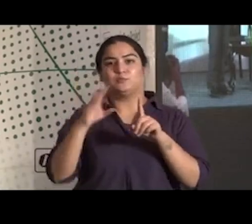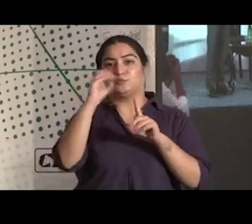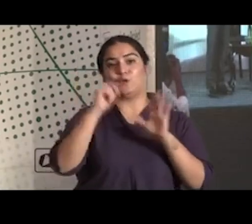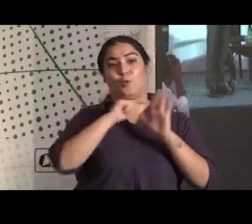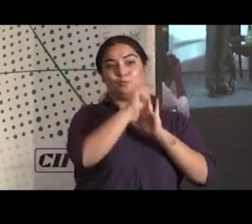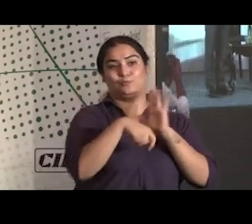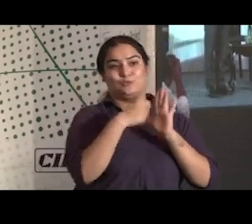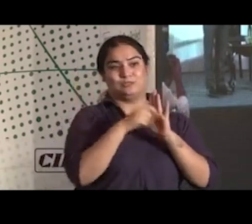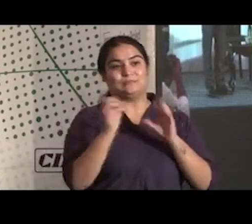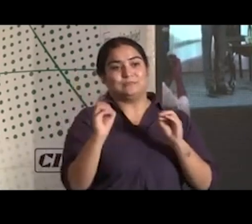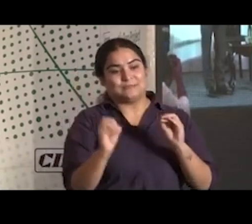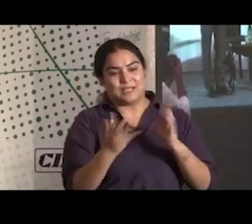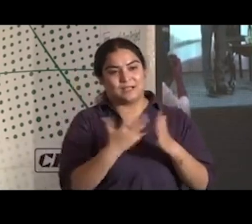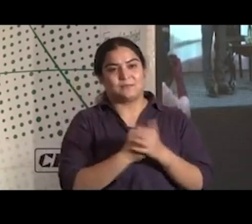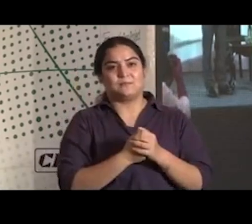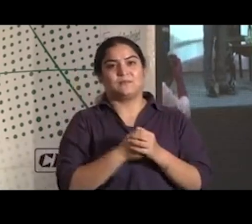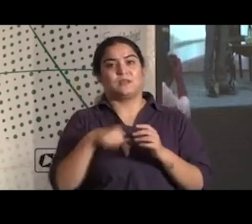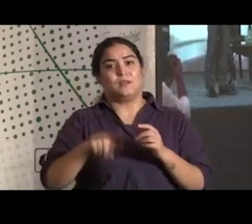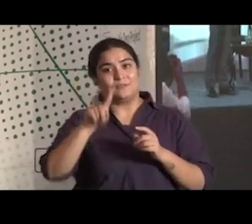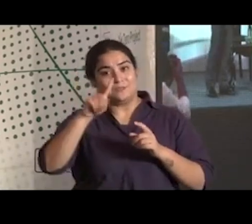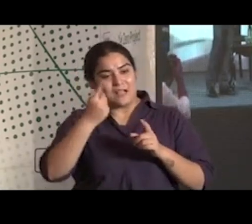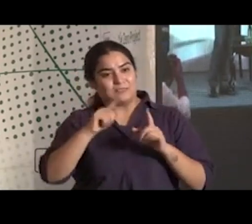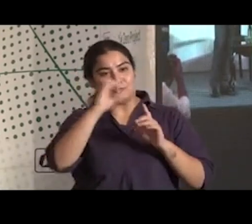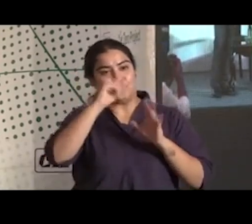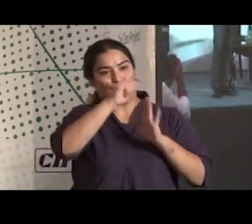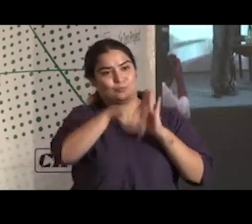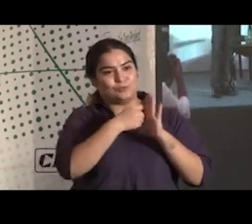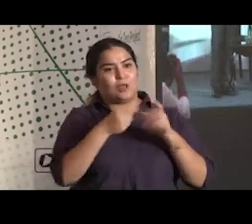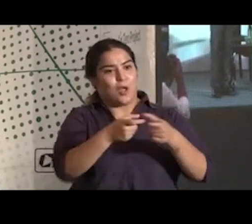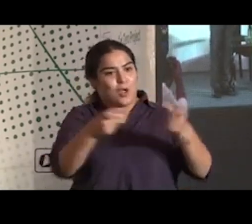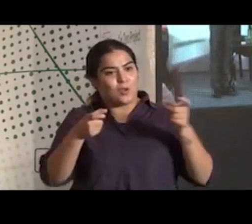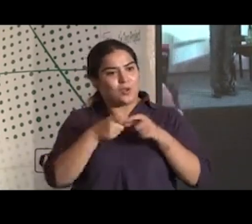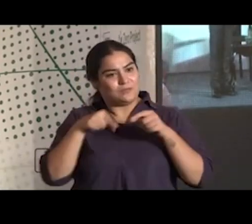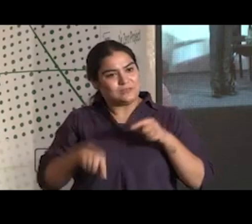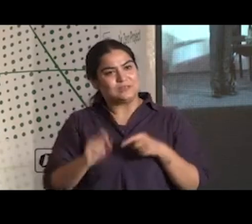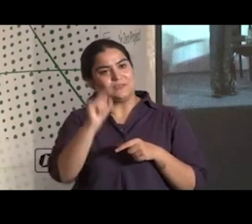It was a first year project conference outside Vienna. It was a wonderful experience.